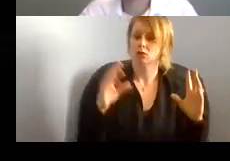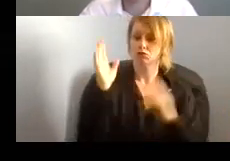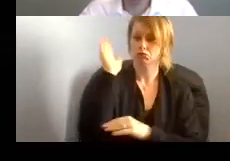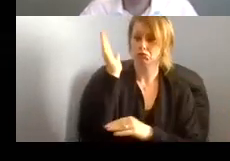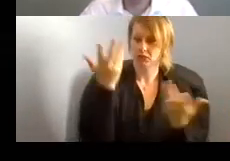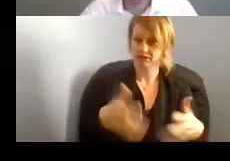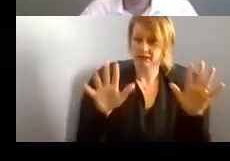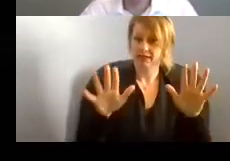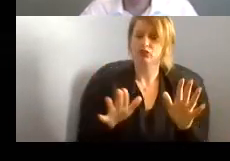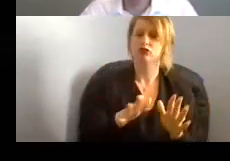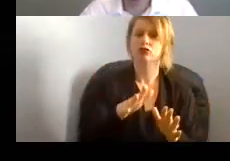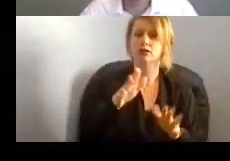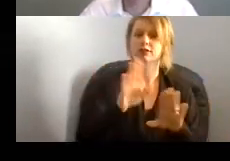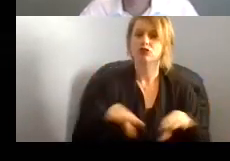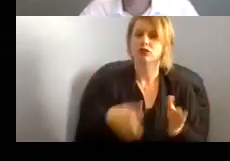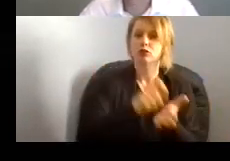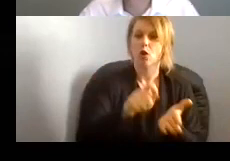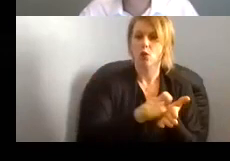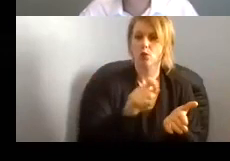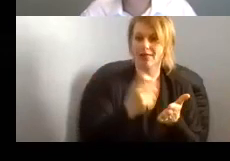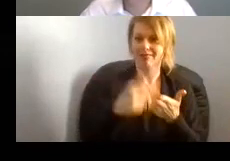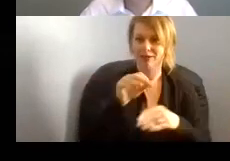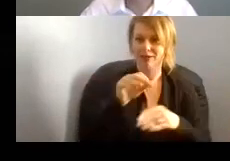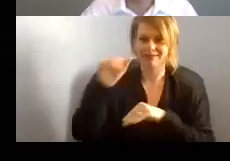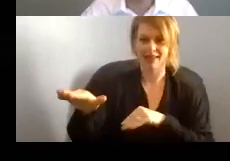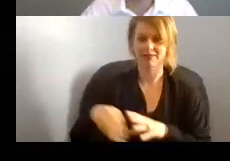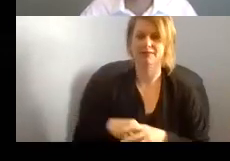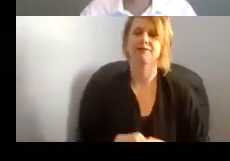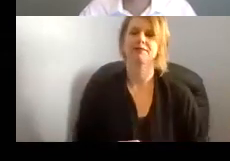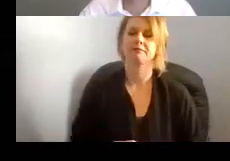And one of the girls just wrote, now – she just said, Dr. Schonfeld, thank you